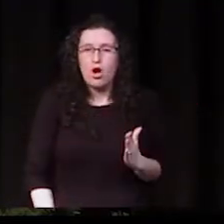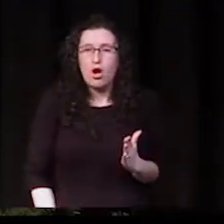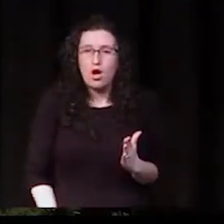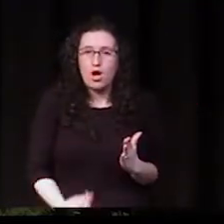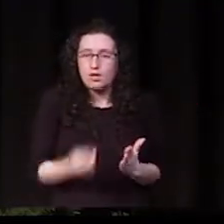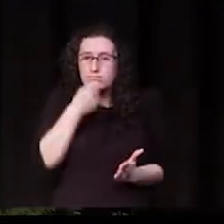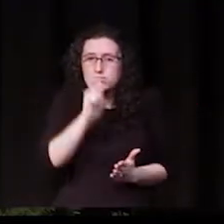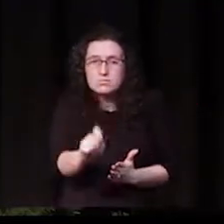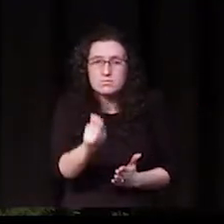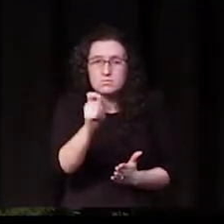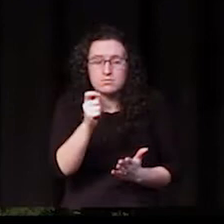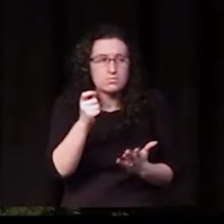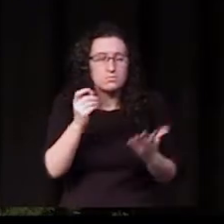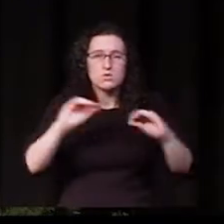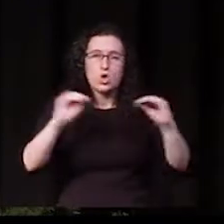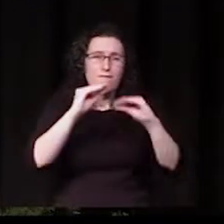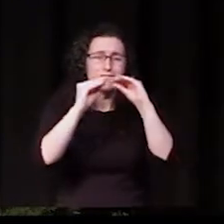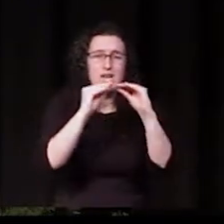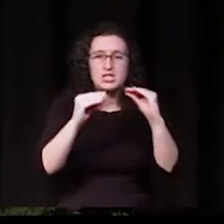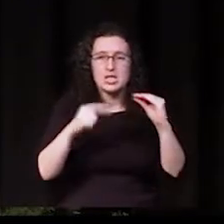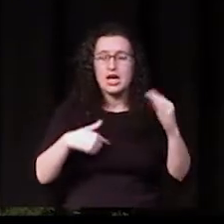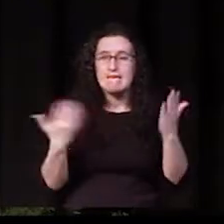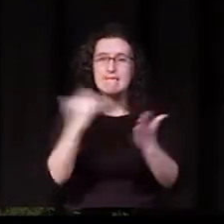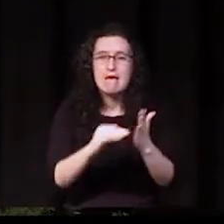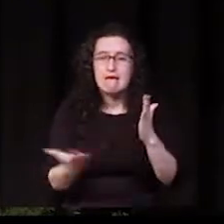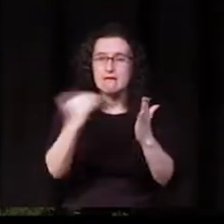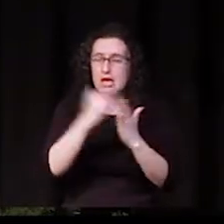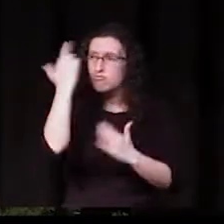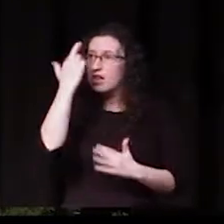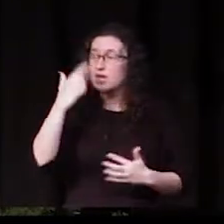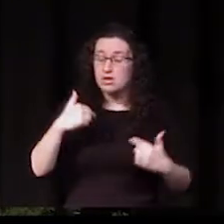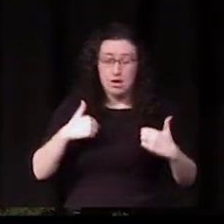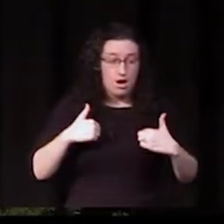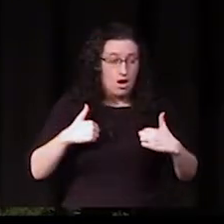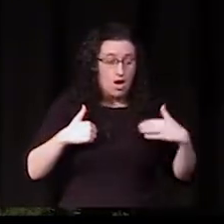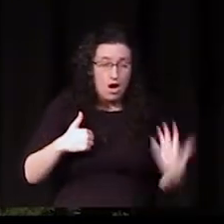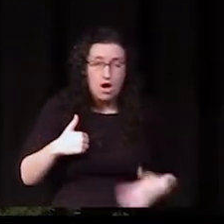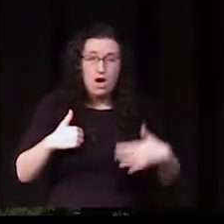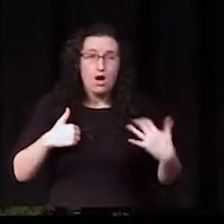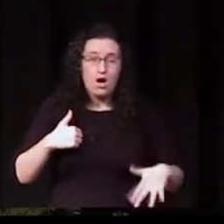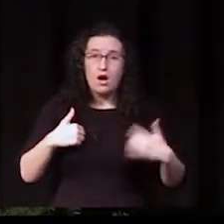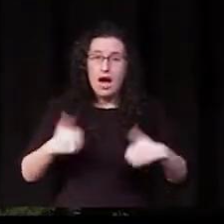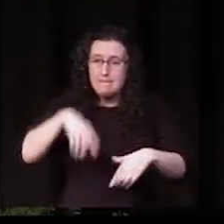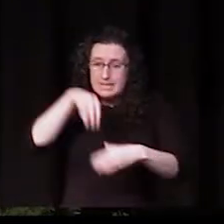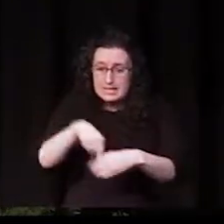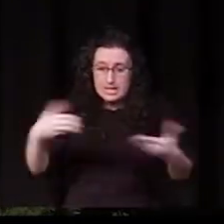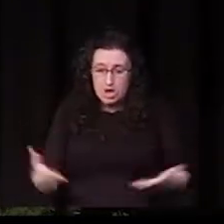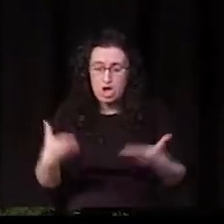There was no remedy over, and over, and over again I realized I am perpetuating something I don't want to perpetuate.